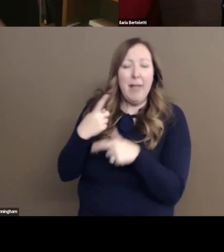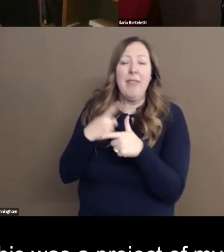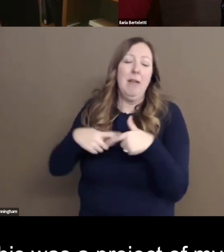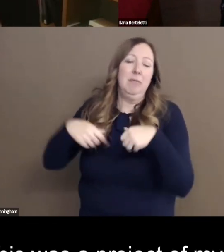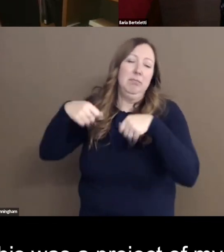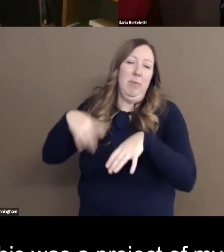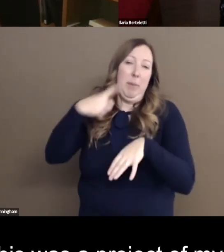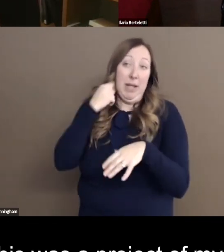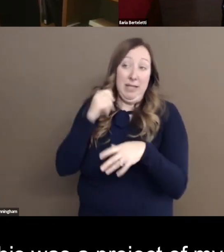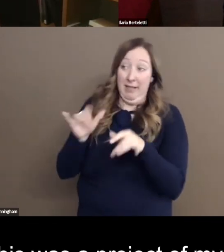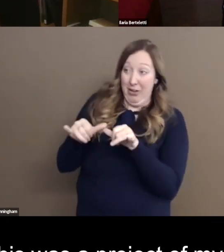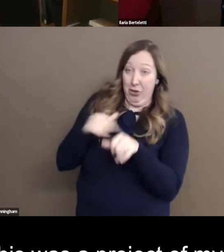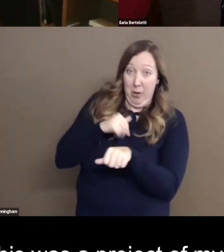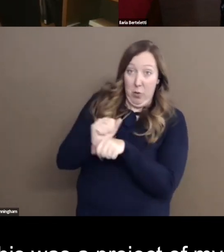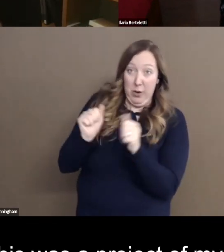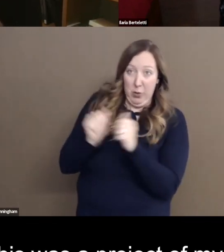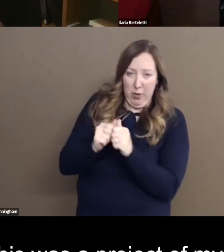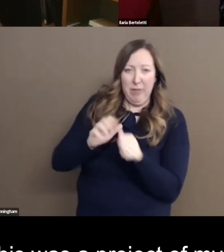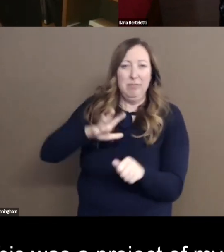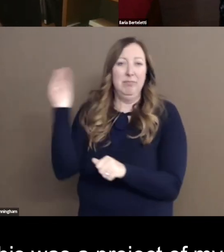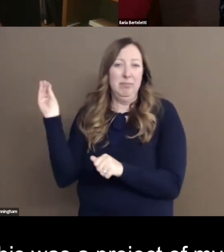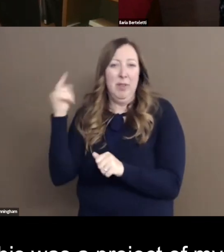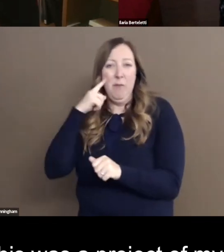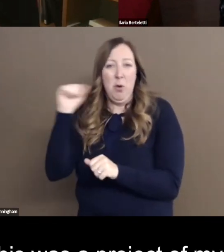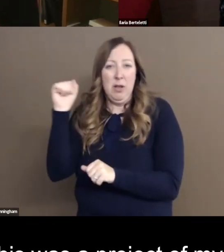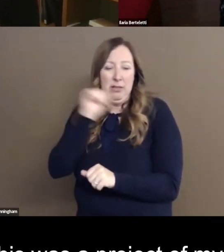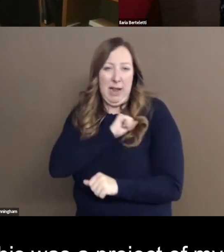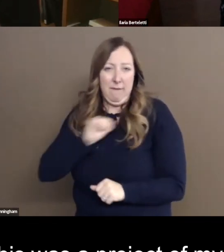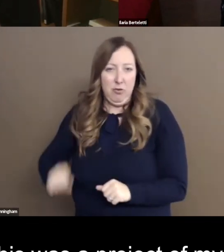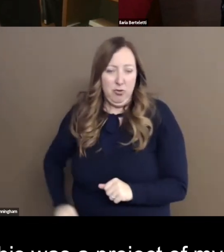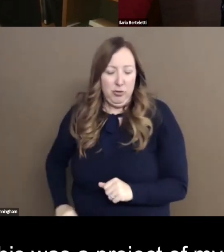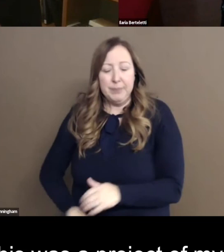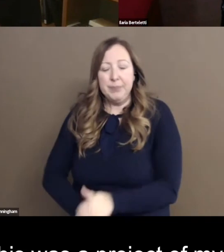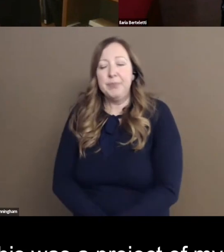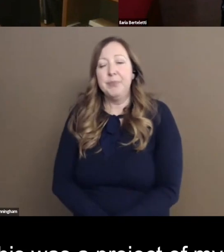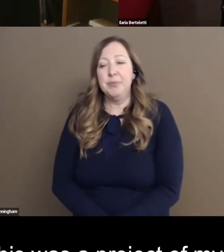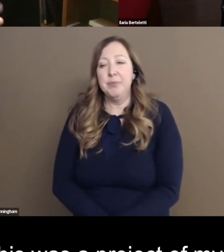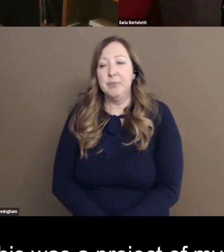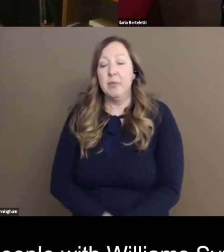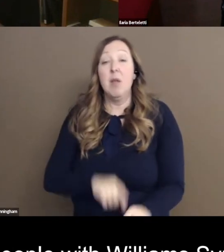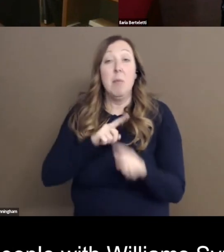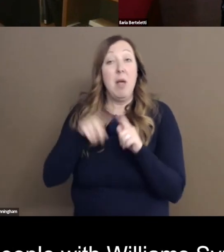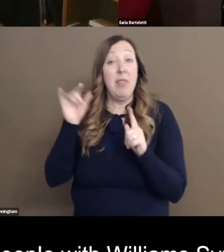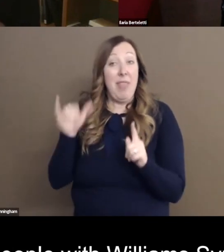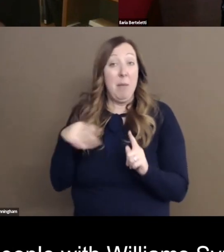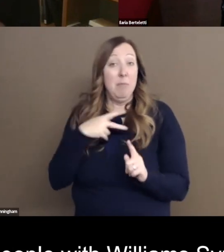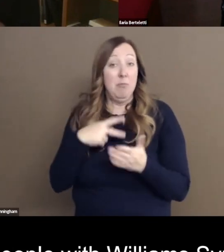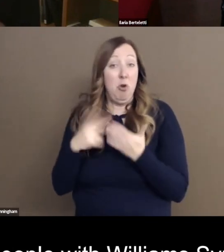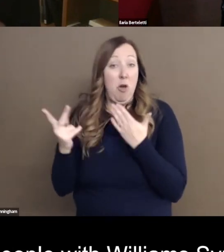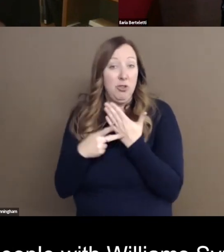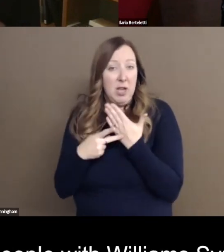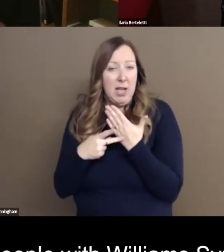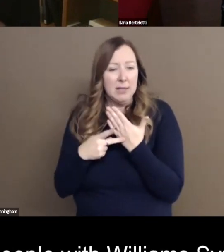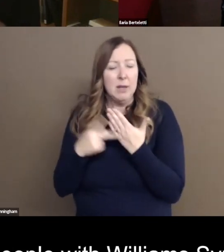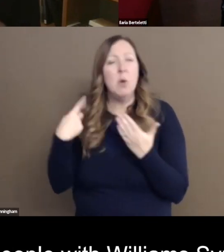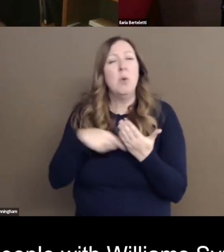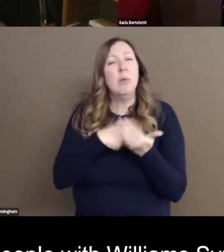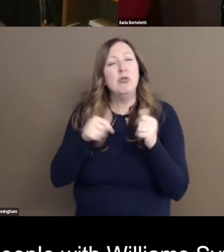but this was a project of of my heart we wanted to see whether we could help